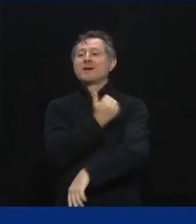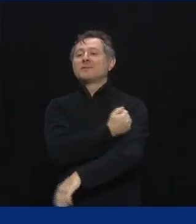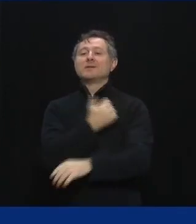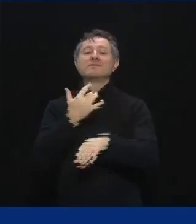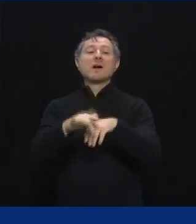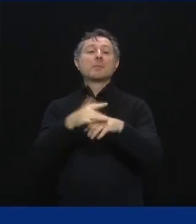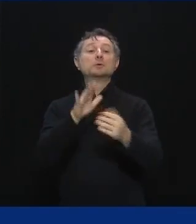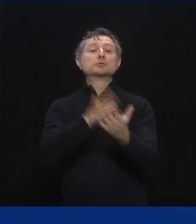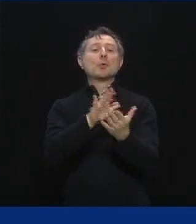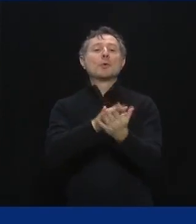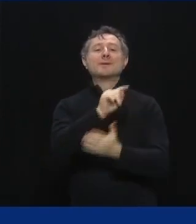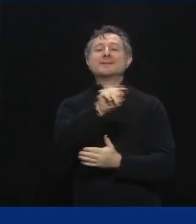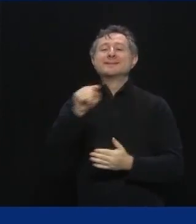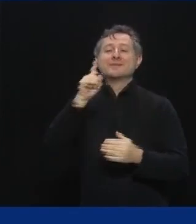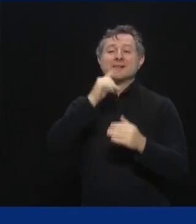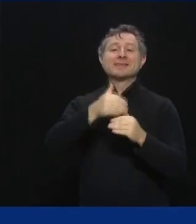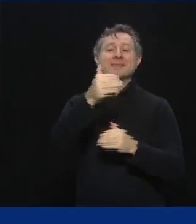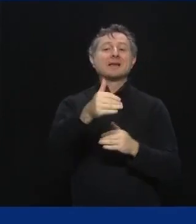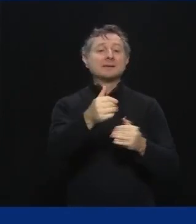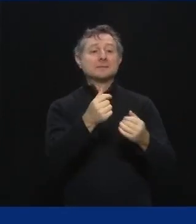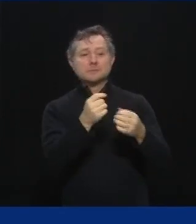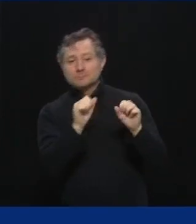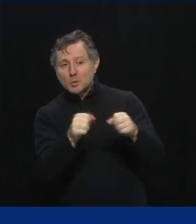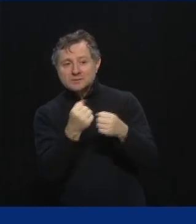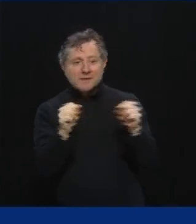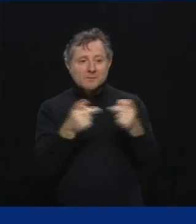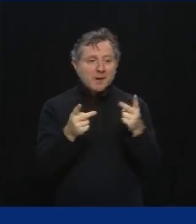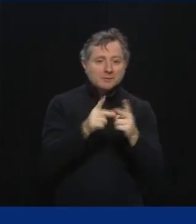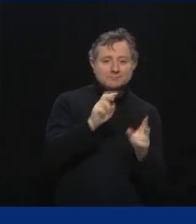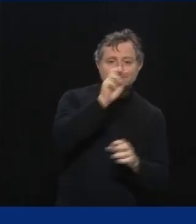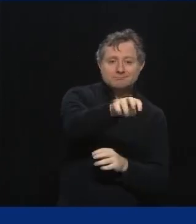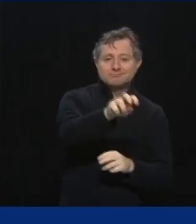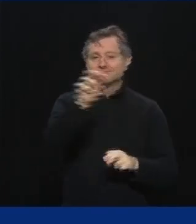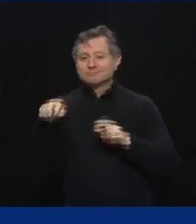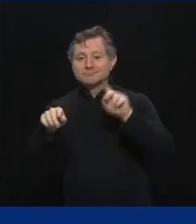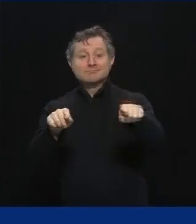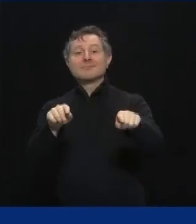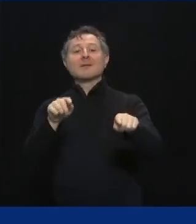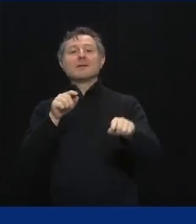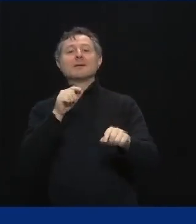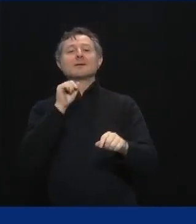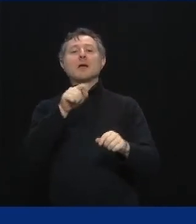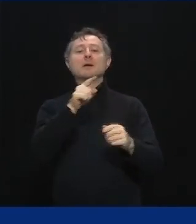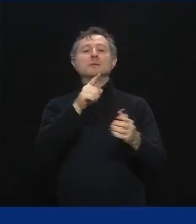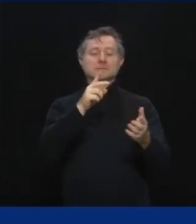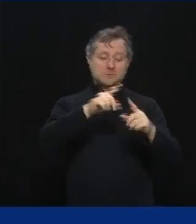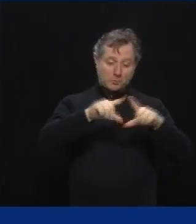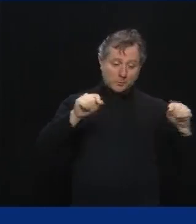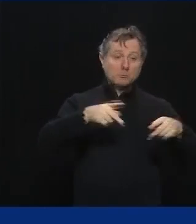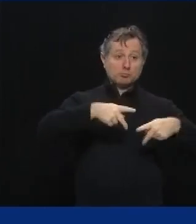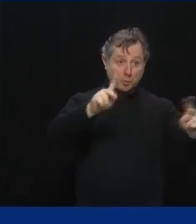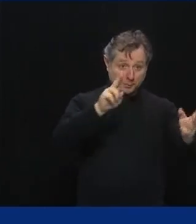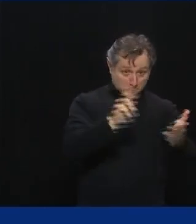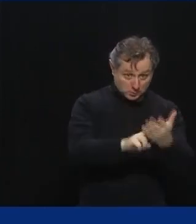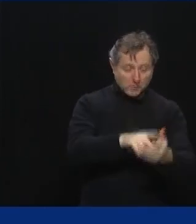THEIR APPOINTMENTS NOW BUT IF THEY CANNOT GET AN APPOINTMENT IN TIME, I WOULD LOVE TO SEE IT